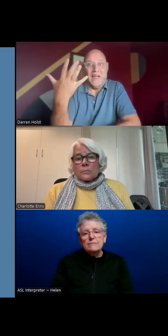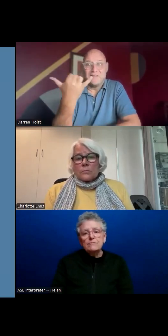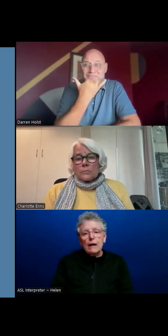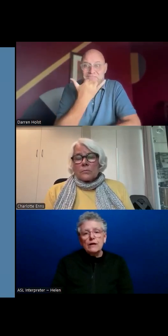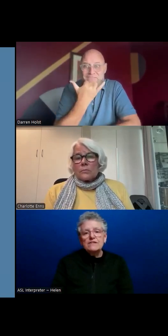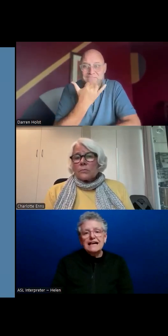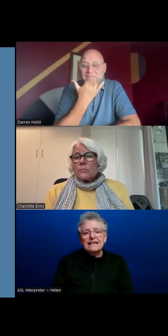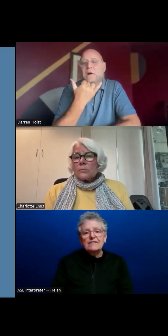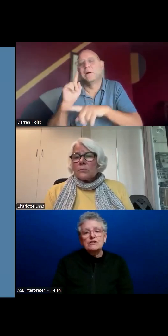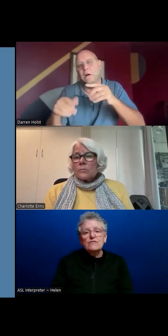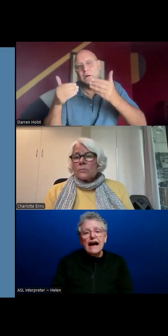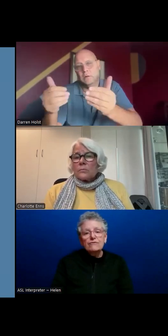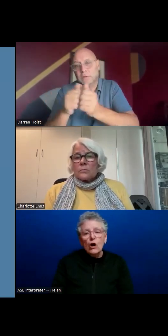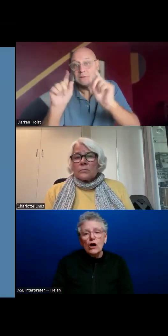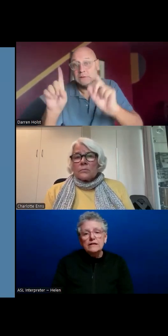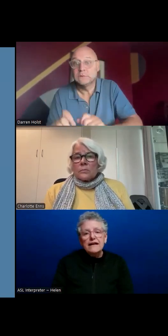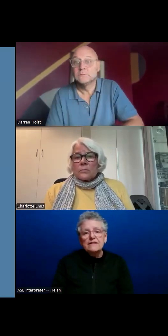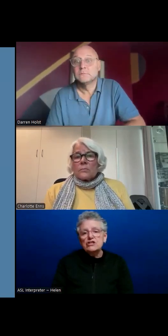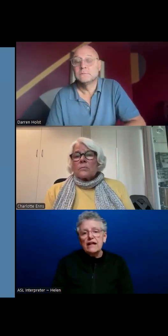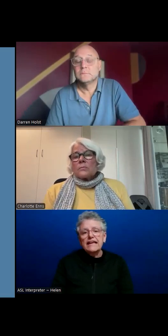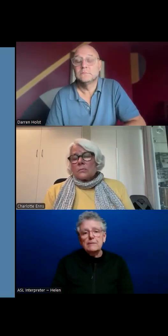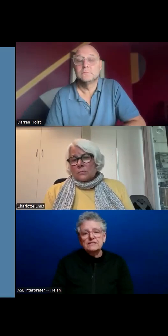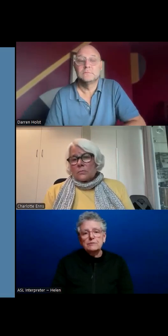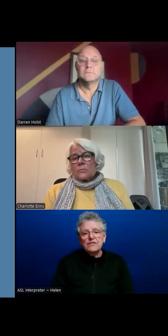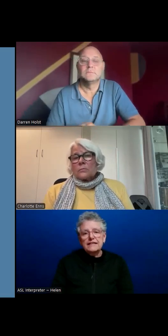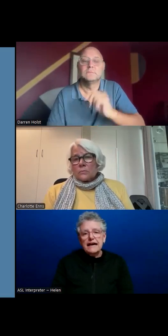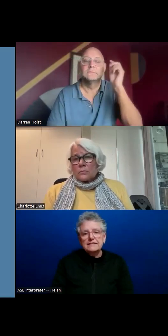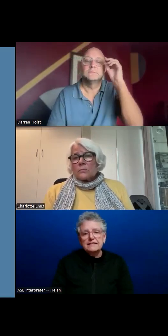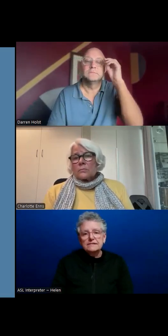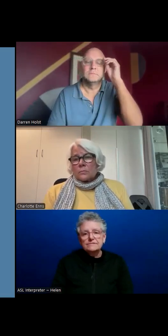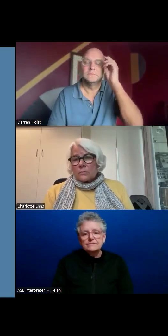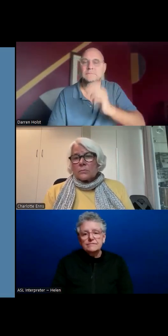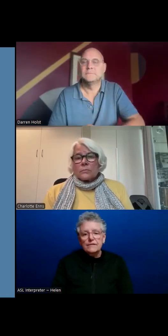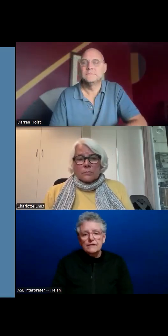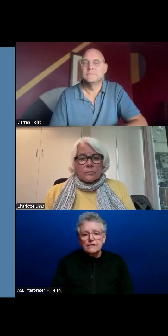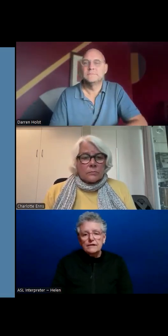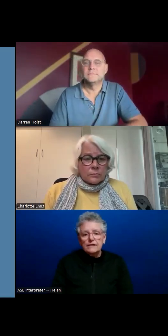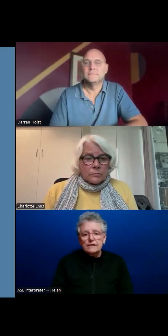Remember, we're emphasizing if there's five wrong, then the child can't proceed with that test.